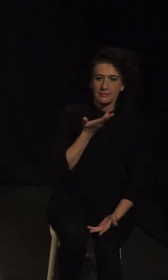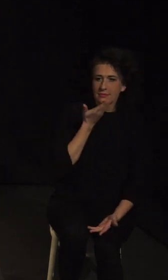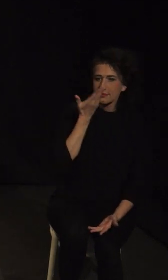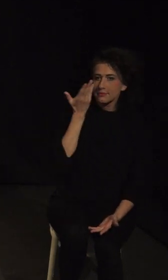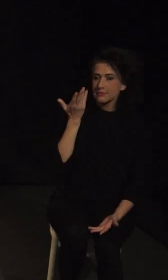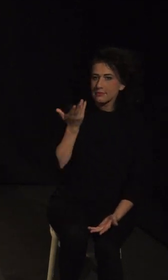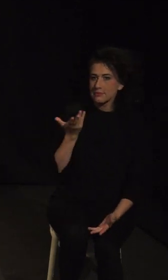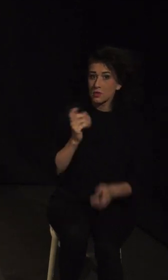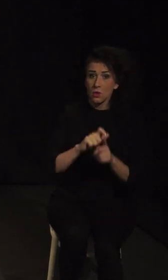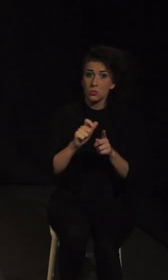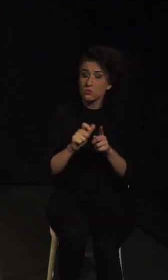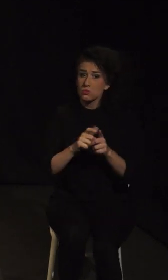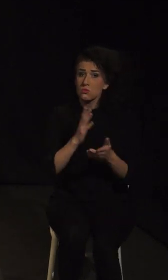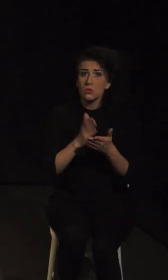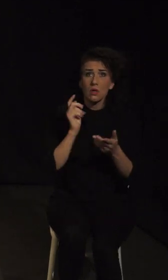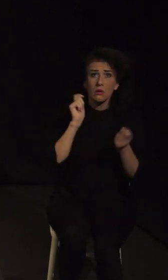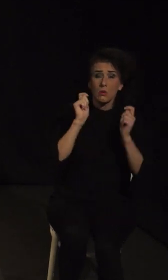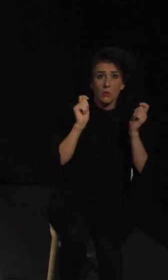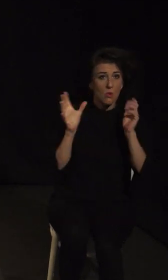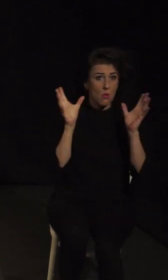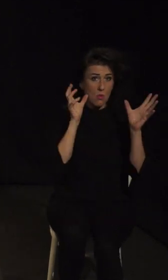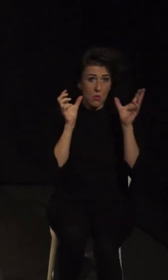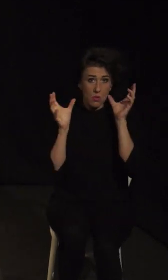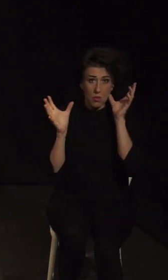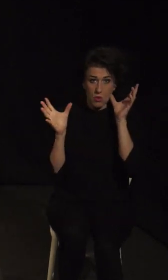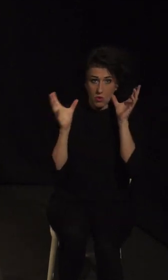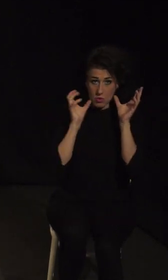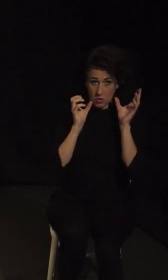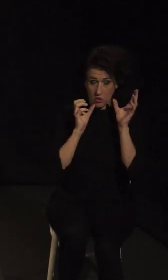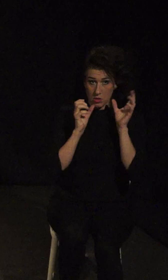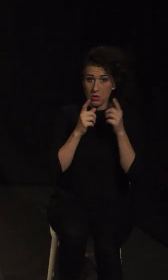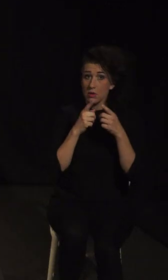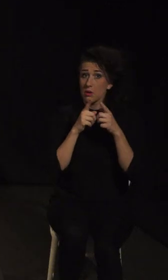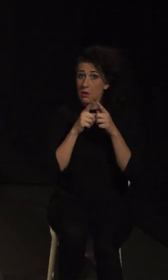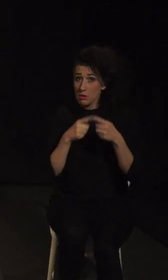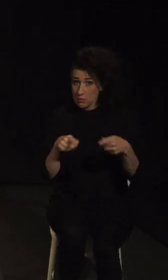However much they rhyme and sound